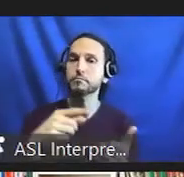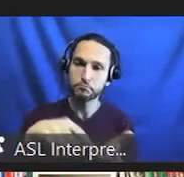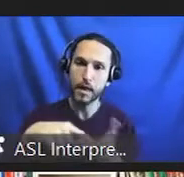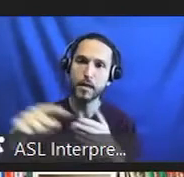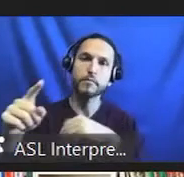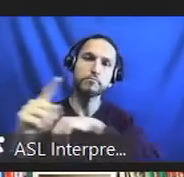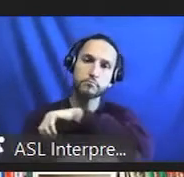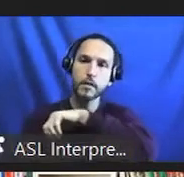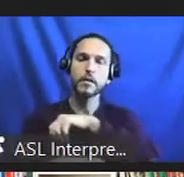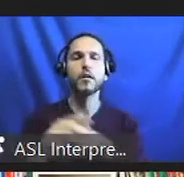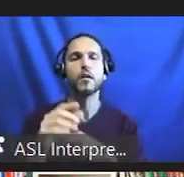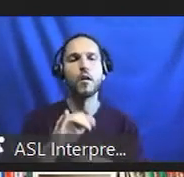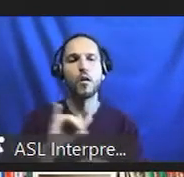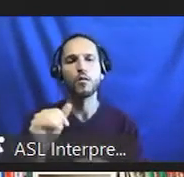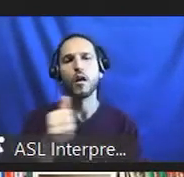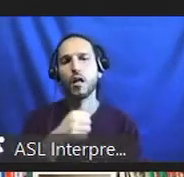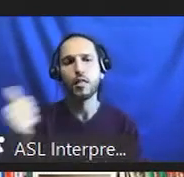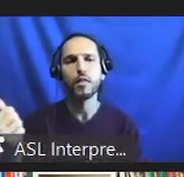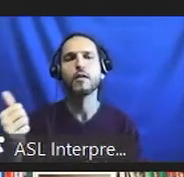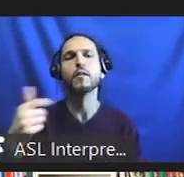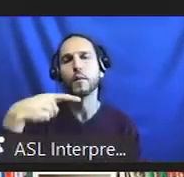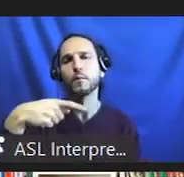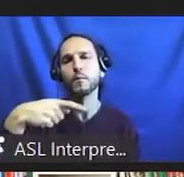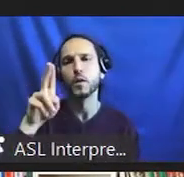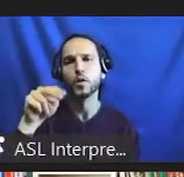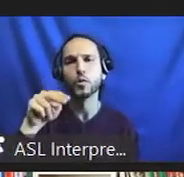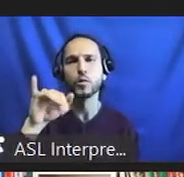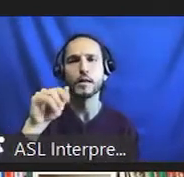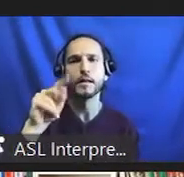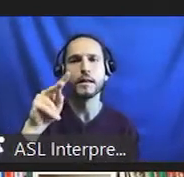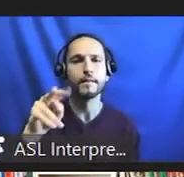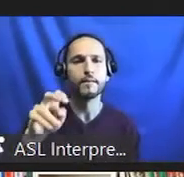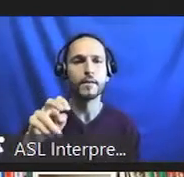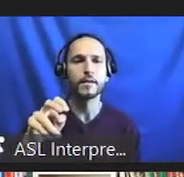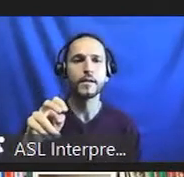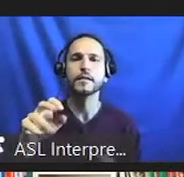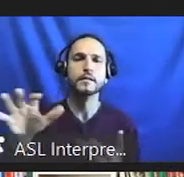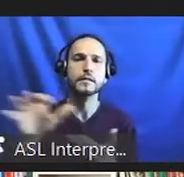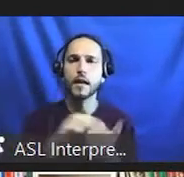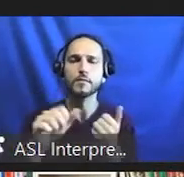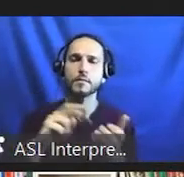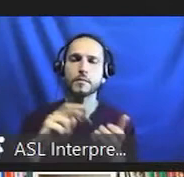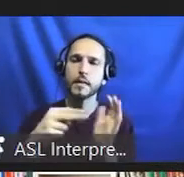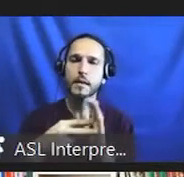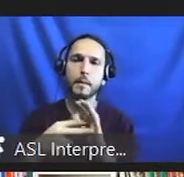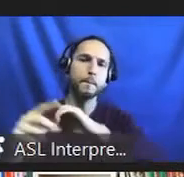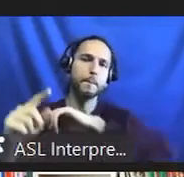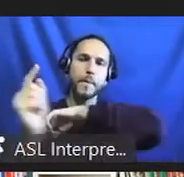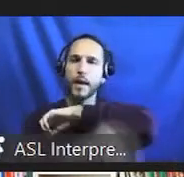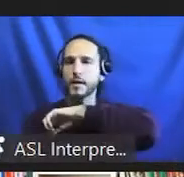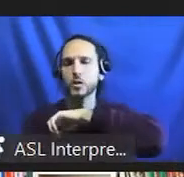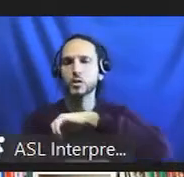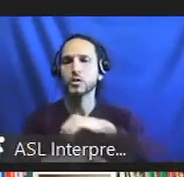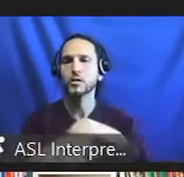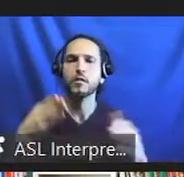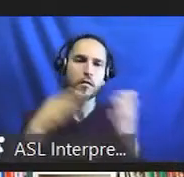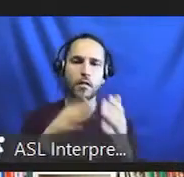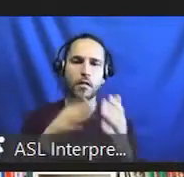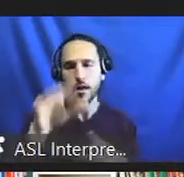There are punitive damages. Punitive damages, some of you know, are punishment against a company, or an entity,